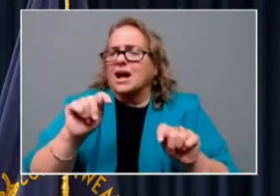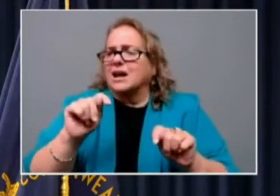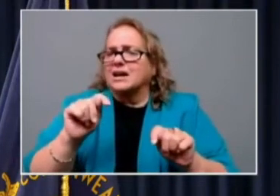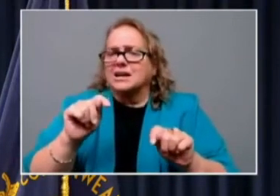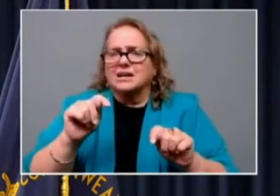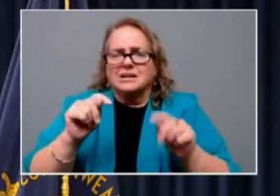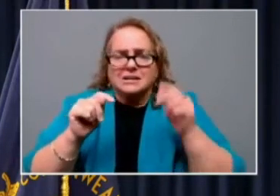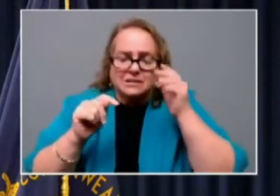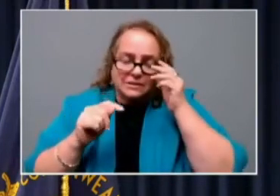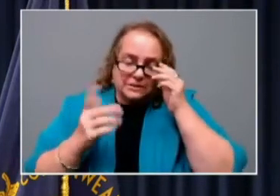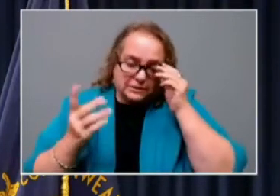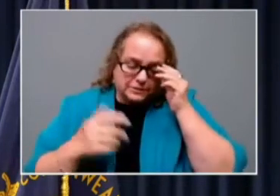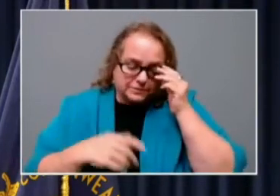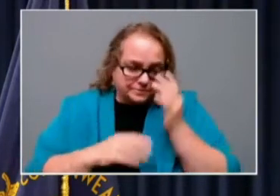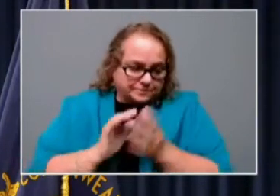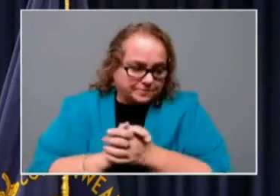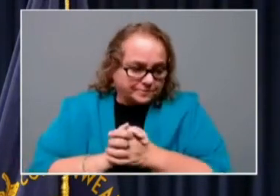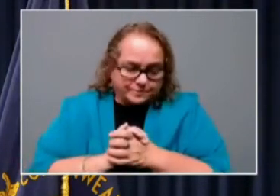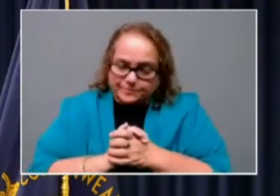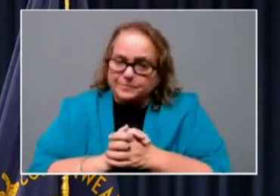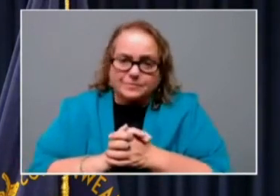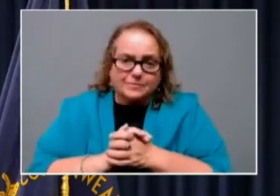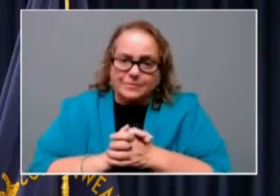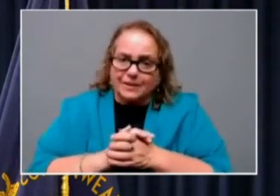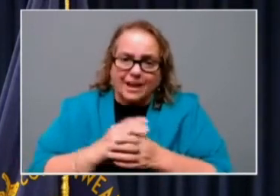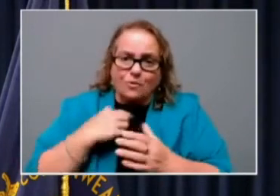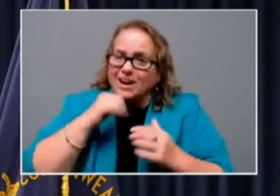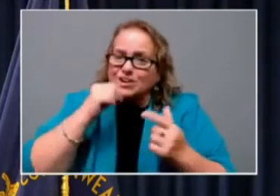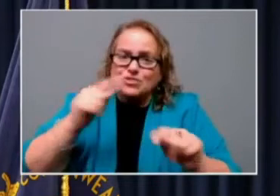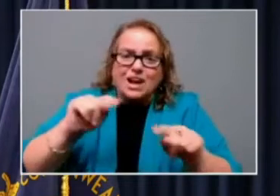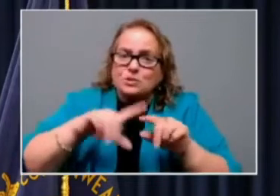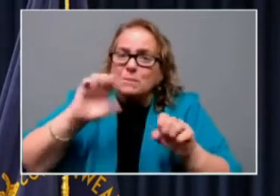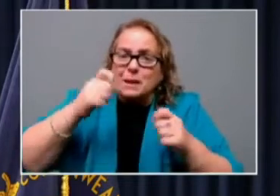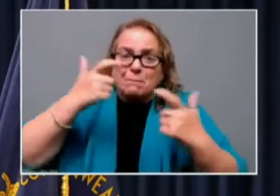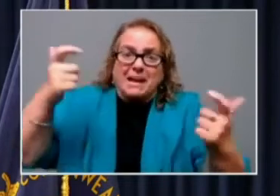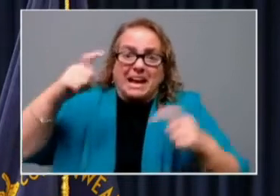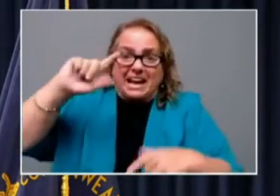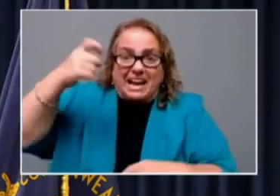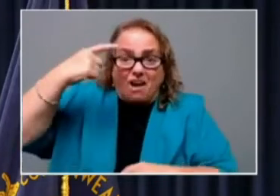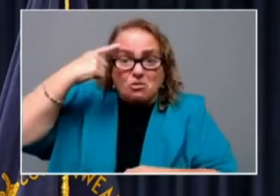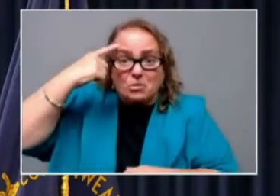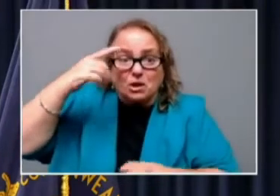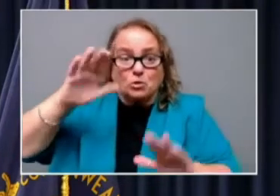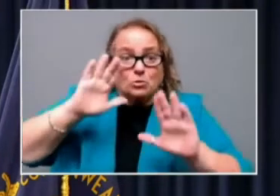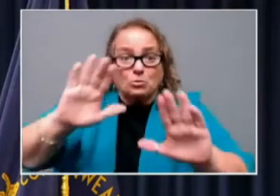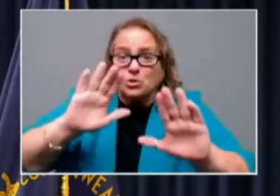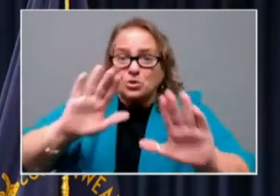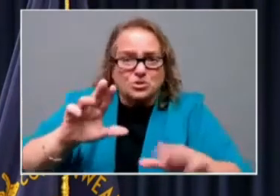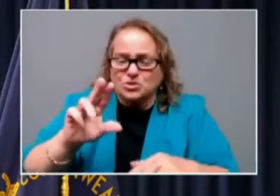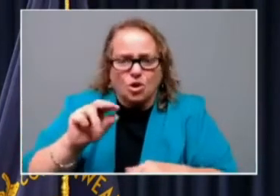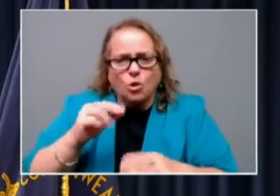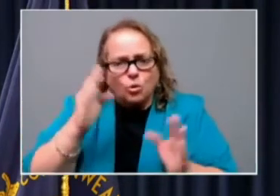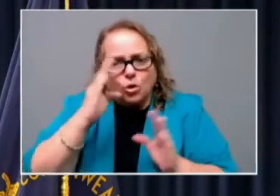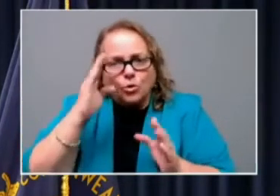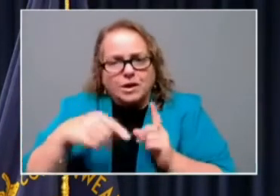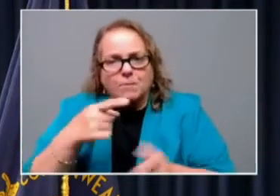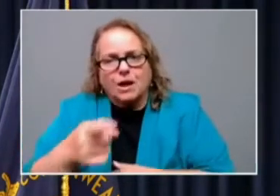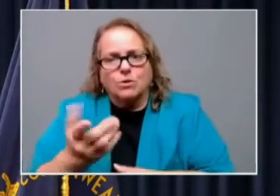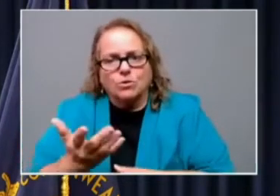I mean be a big government and pushing something on you were worried about you. We just want you to live. Um